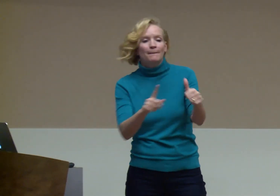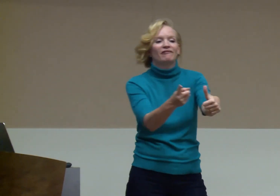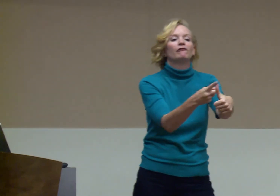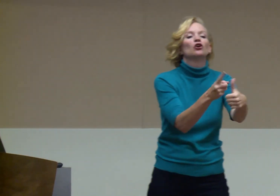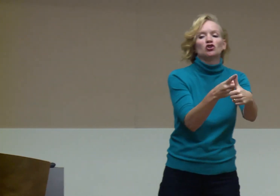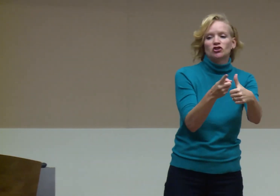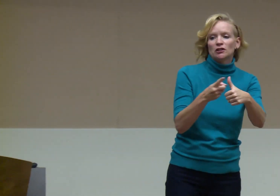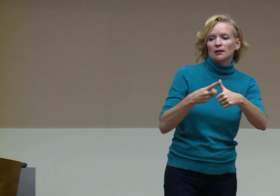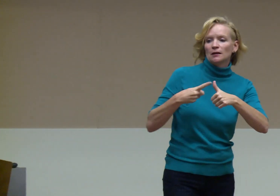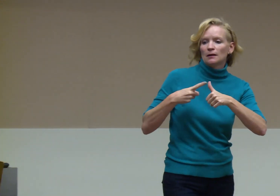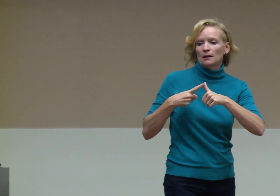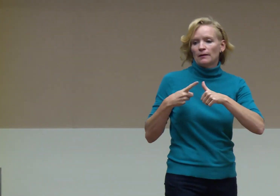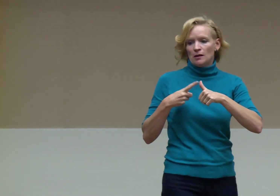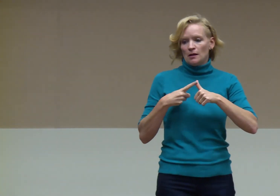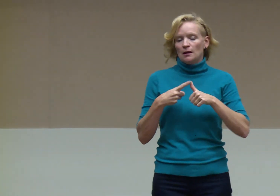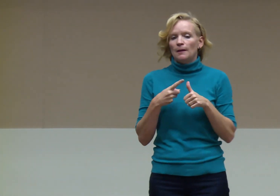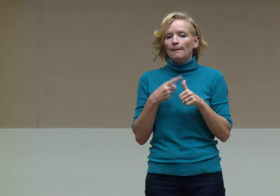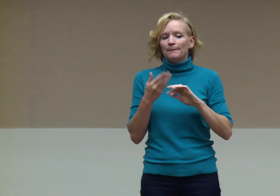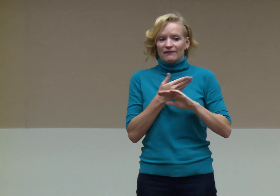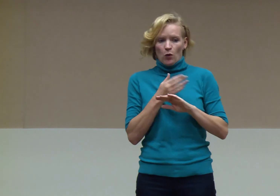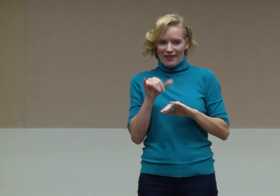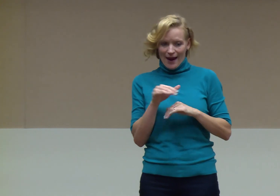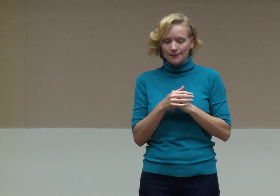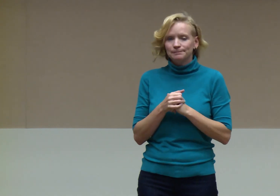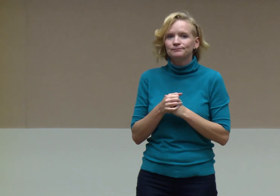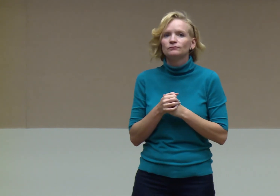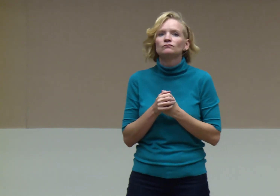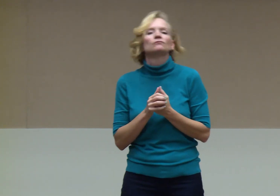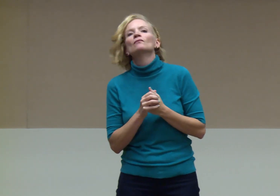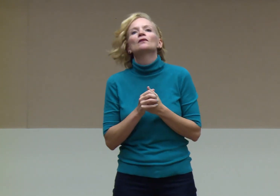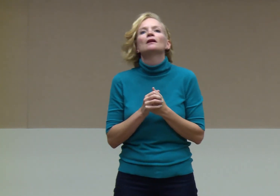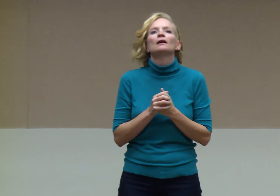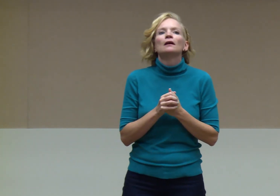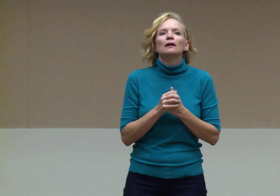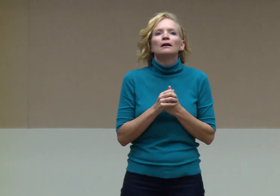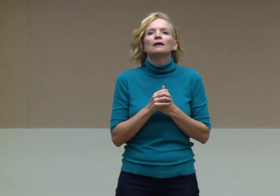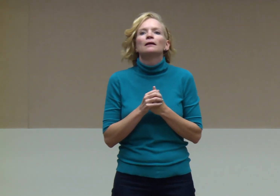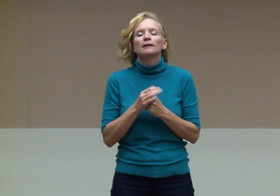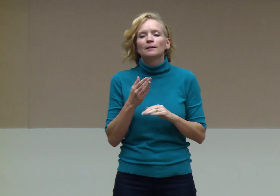But first, before I get into my research experiences